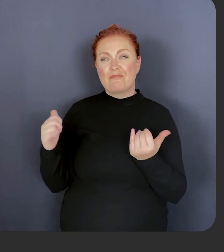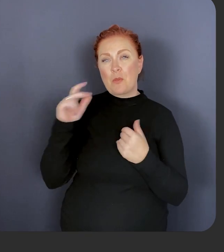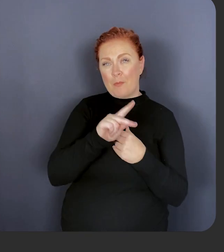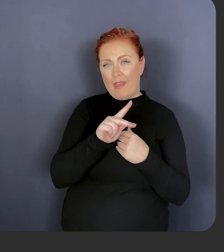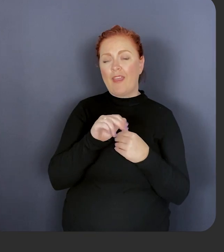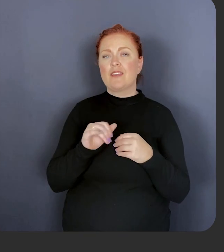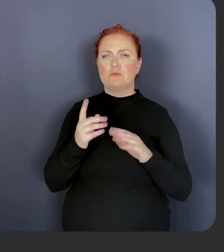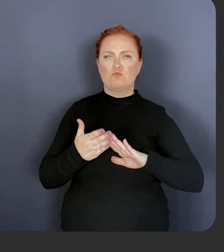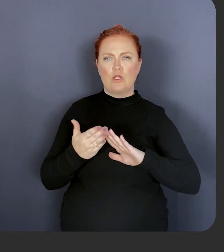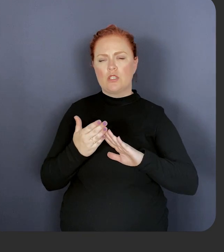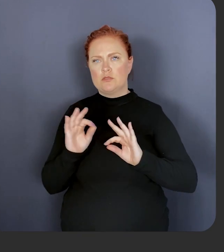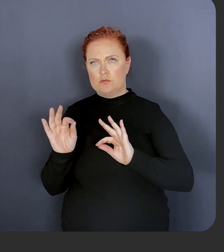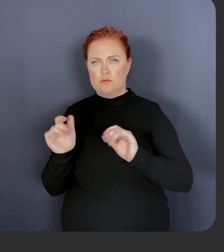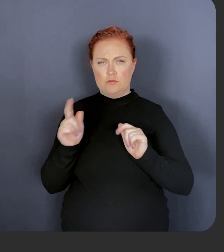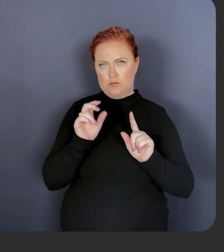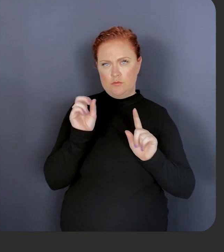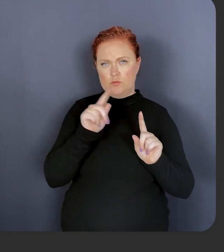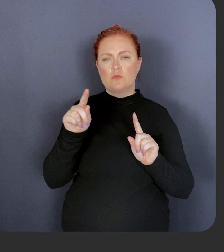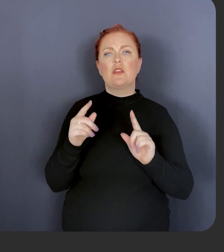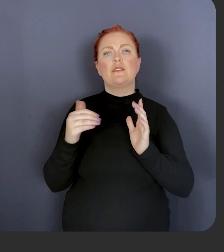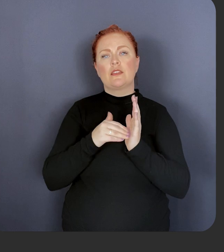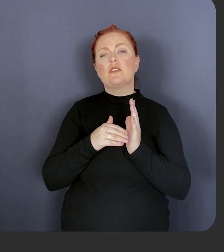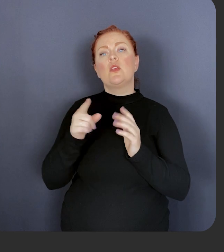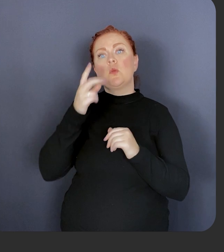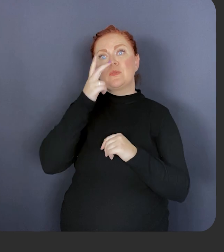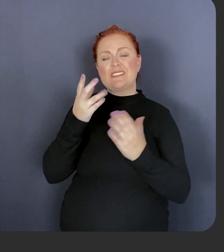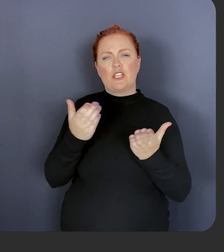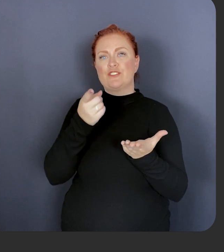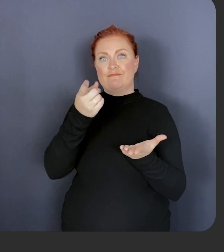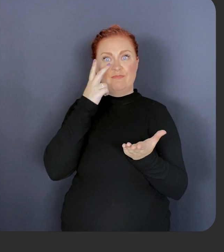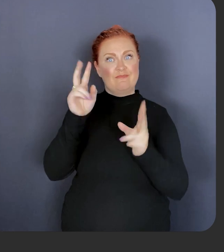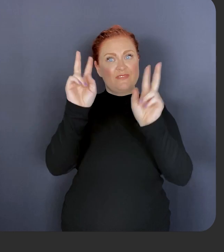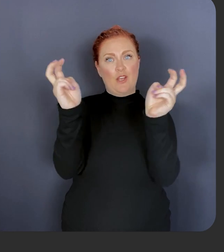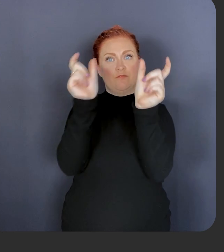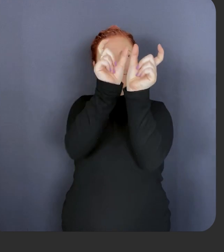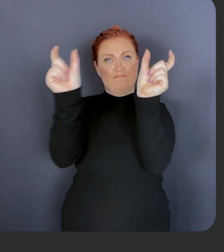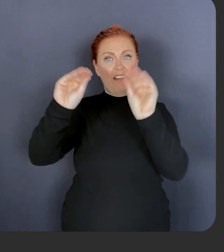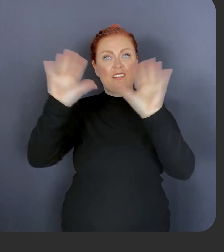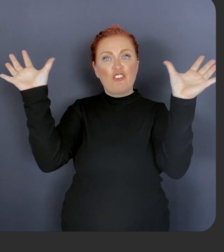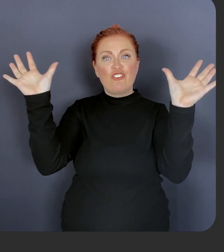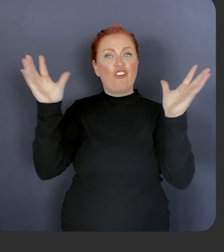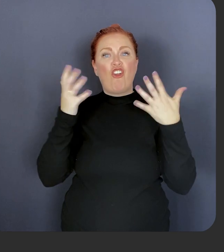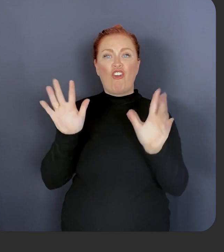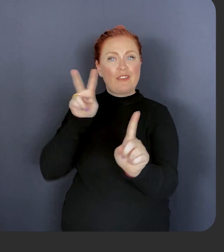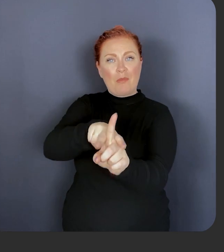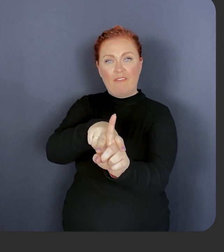Let's go to this running. They're recompiled. And see, here we go. Here's the title. So that title was automatically applied.